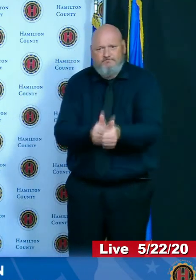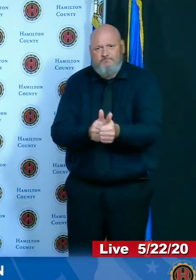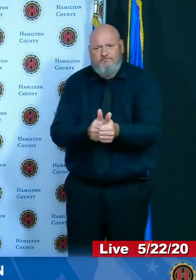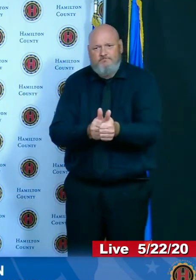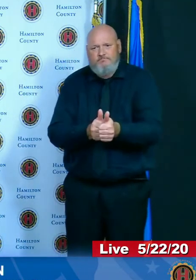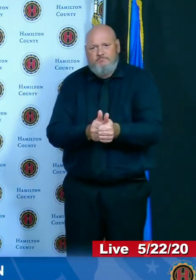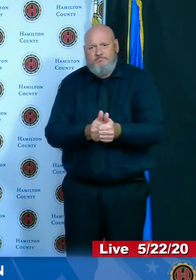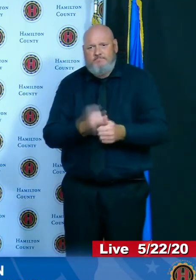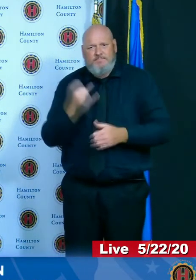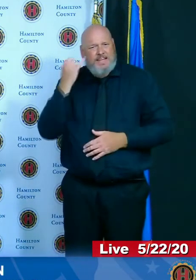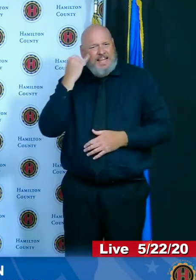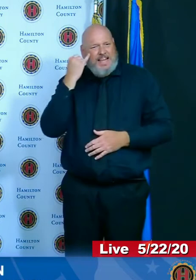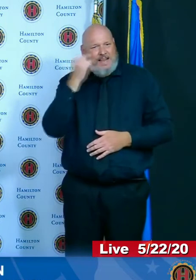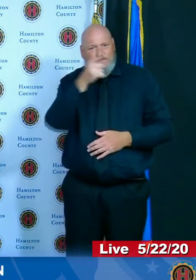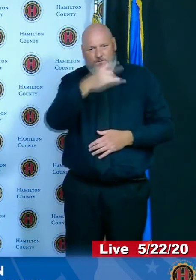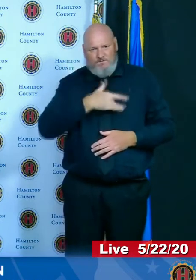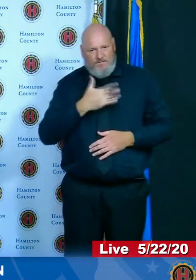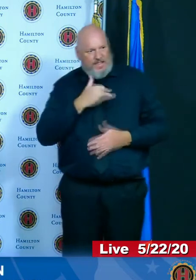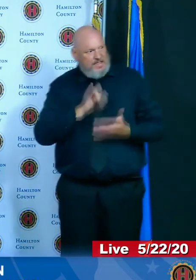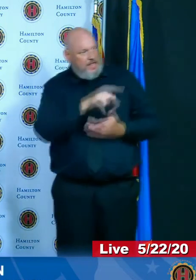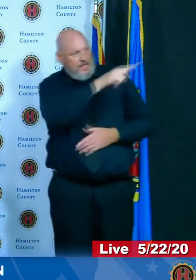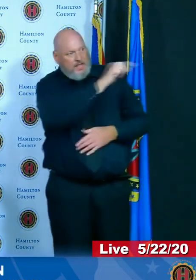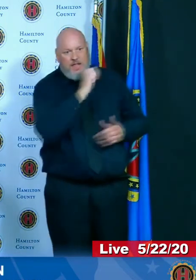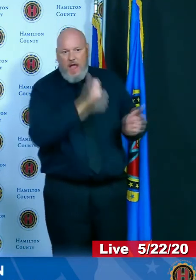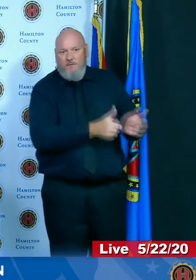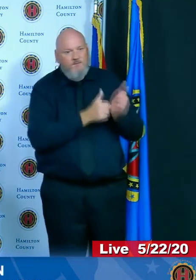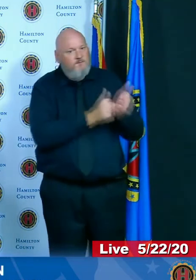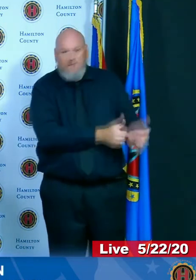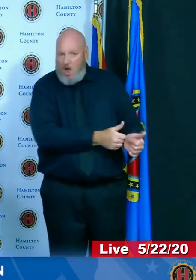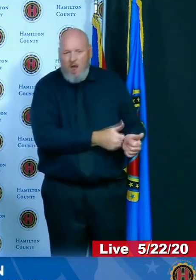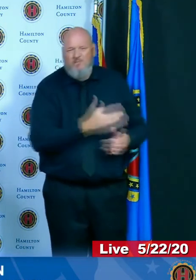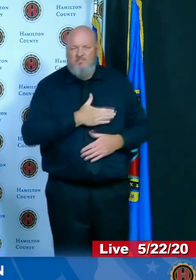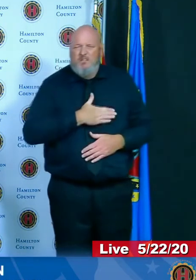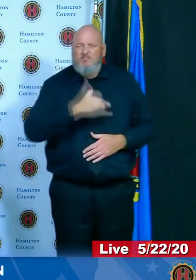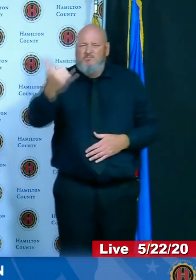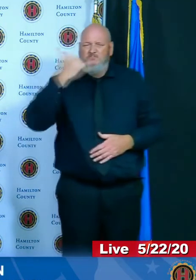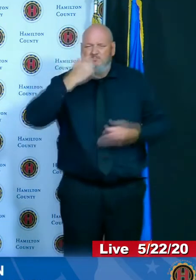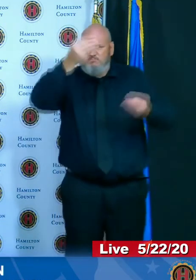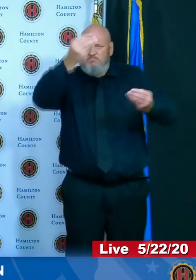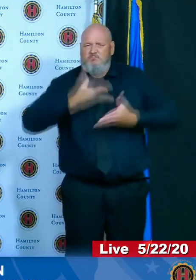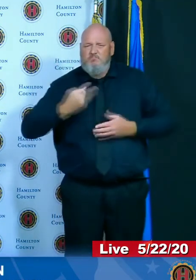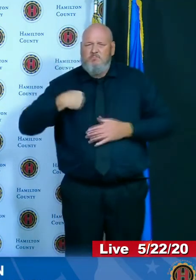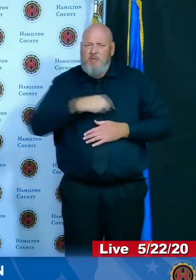spoke briefly on the two requirements from Wednesday regarding some of the